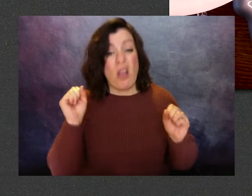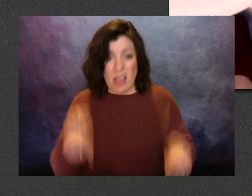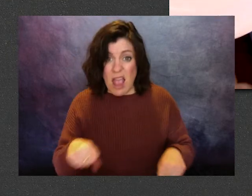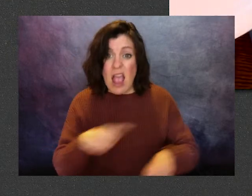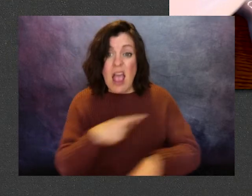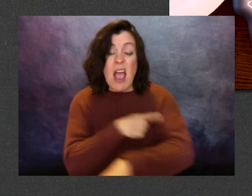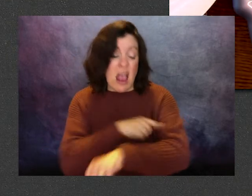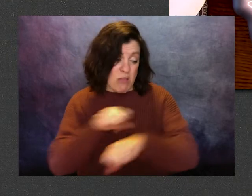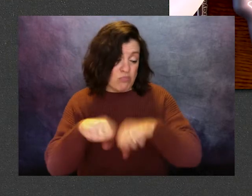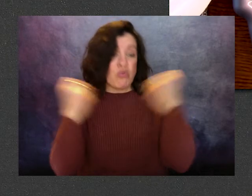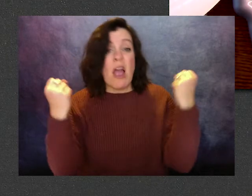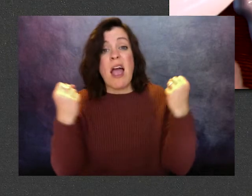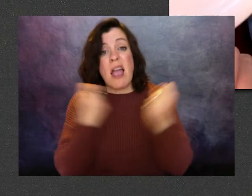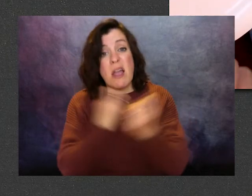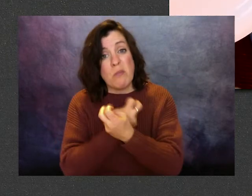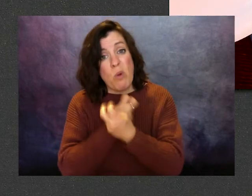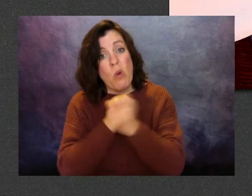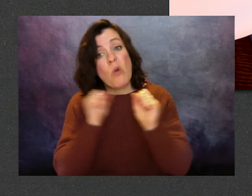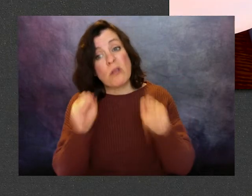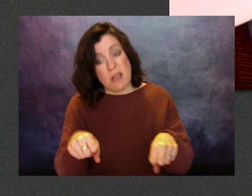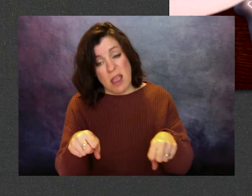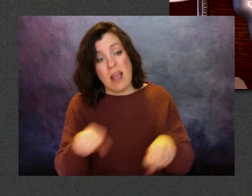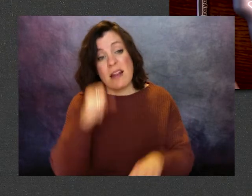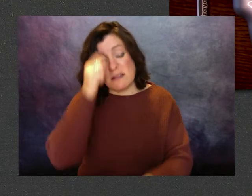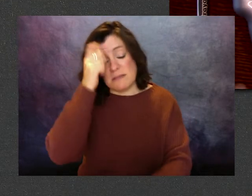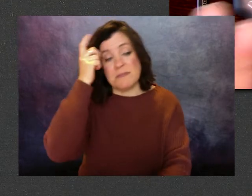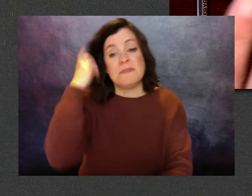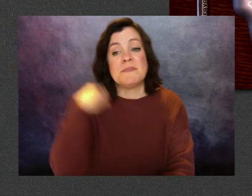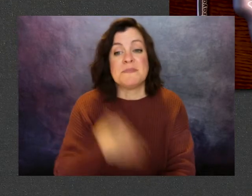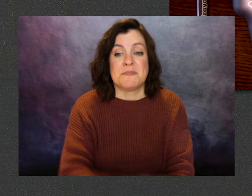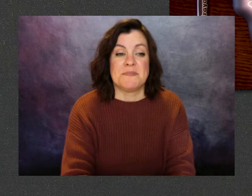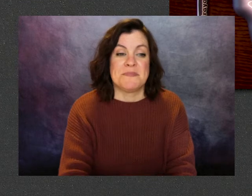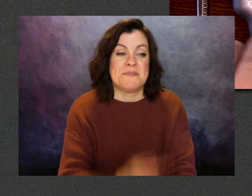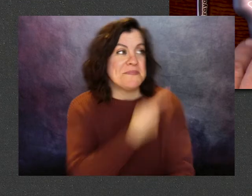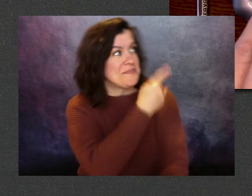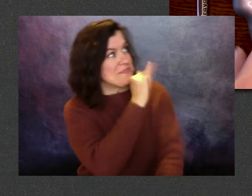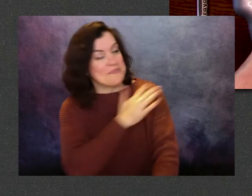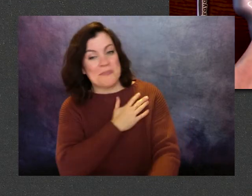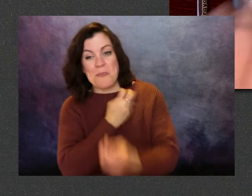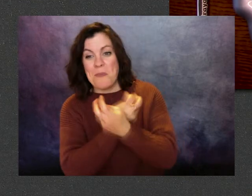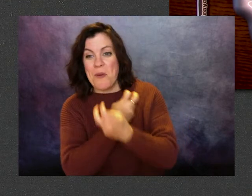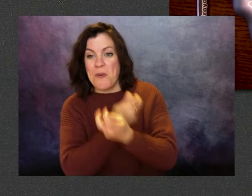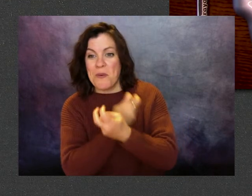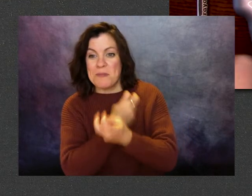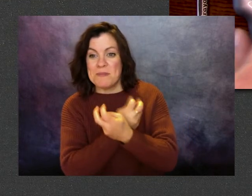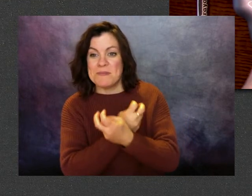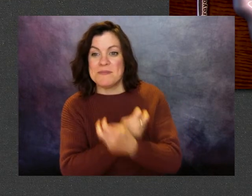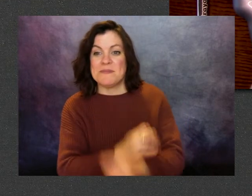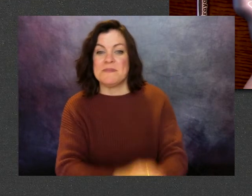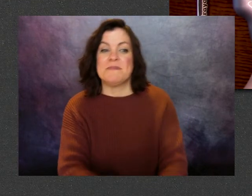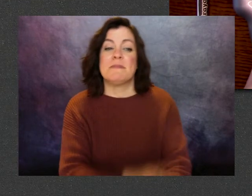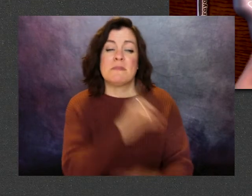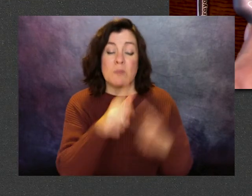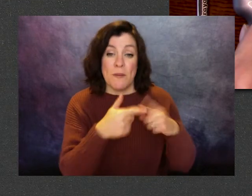So you can make your bones, like that. And then when you get all done, you'll wanna let it dry.